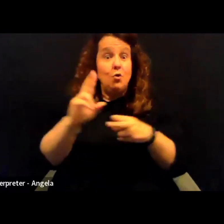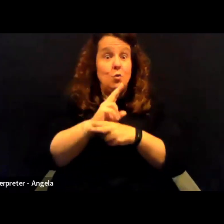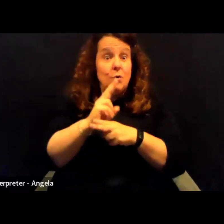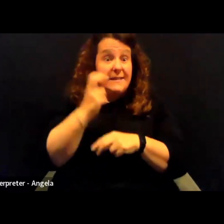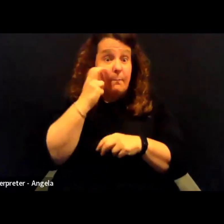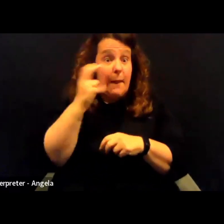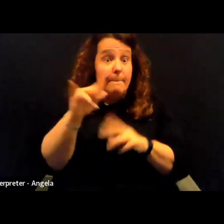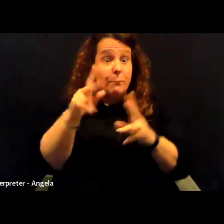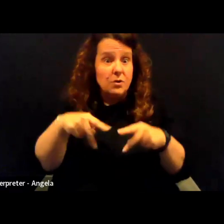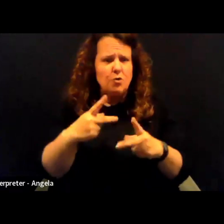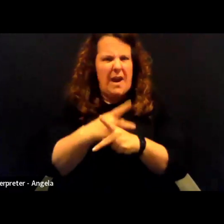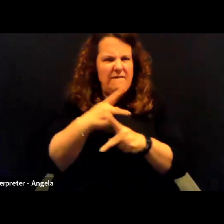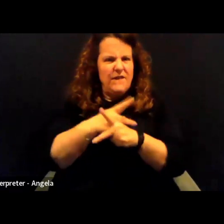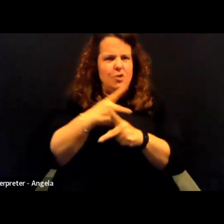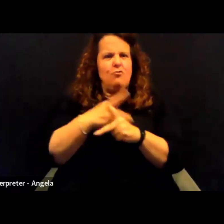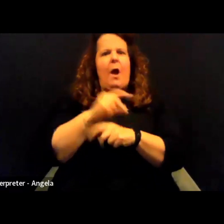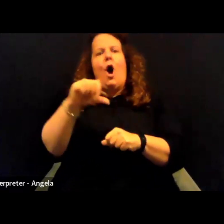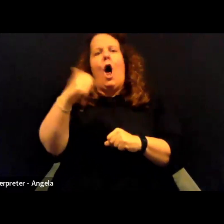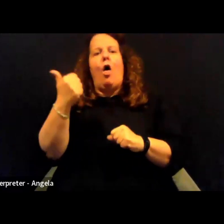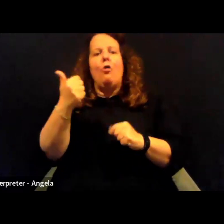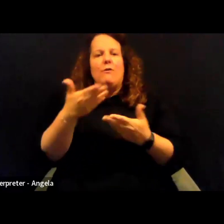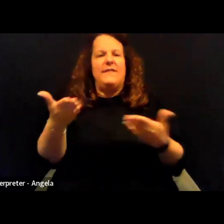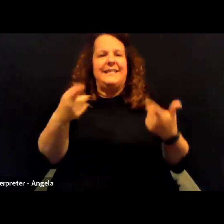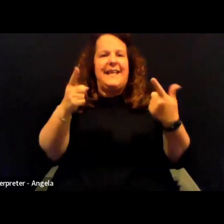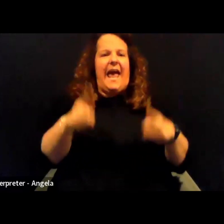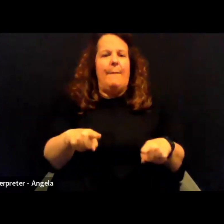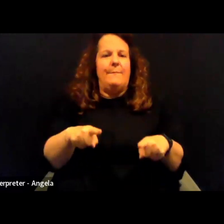out other things going on within the system.